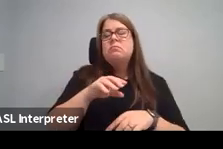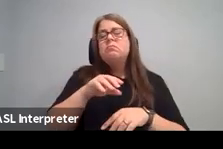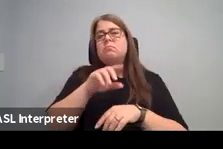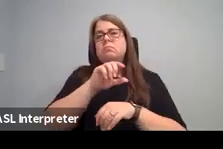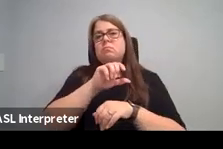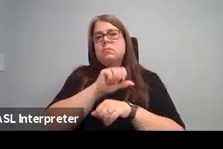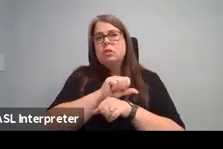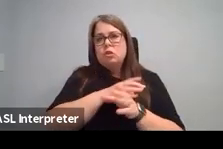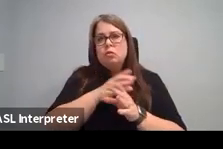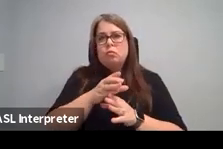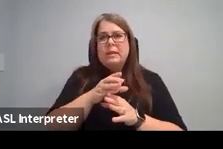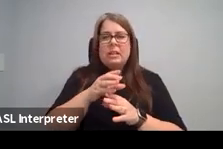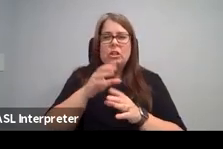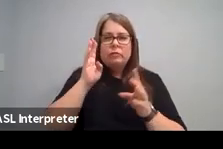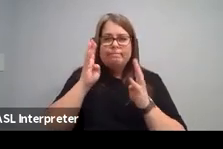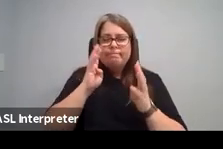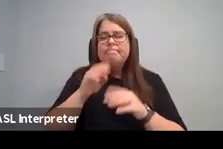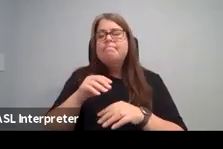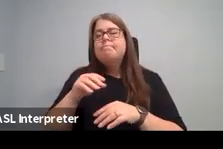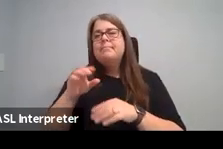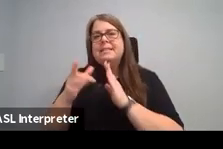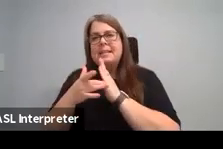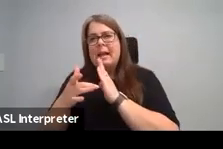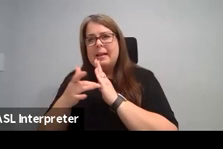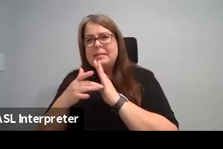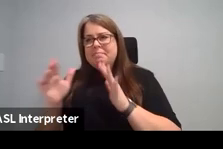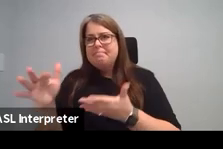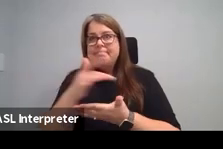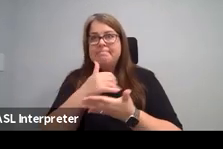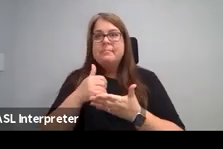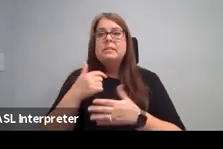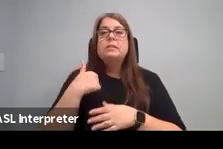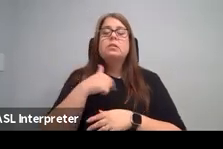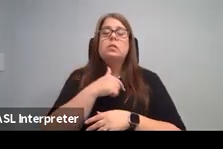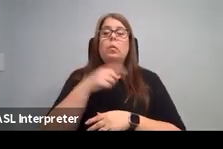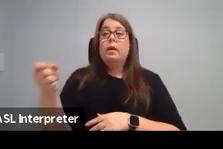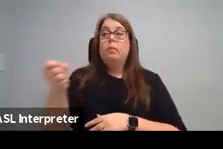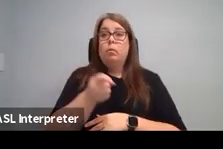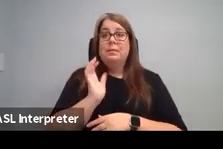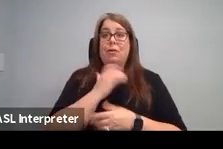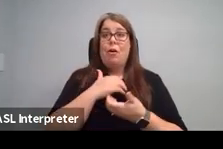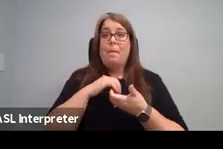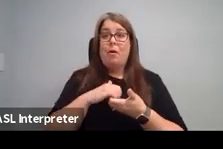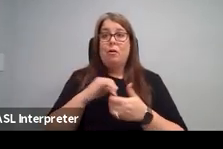Allison Frenzel : And we pulled in our partners from the field jewel at San Diego County Office of Ed and from the national level.